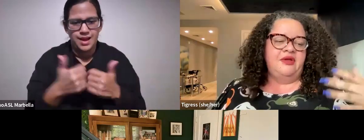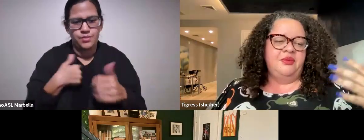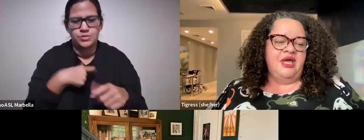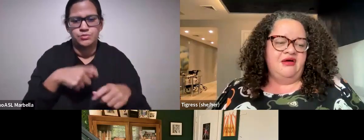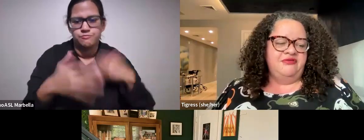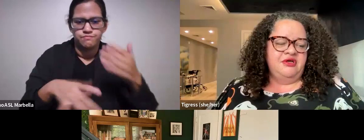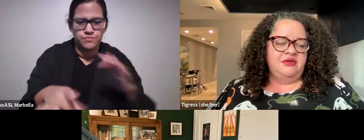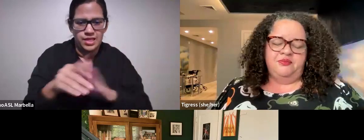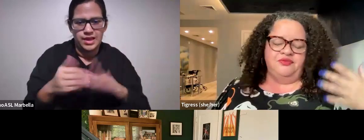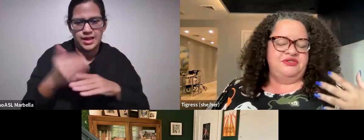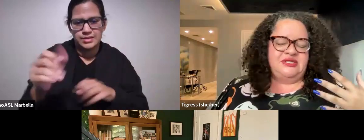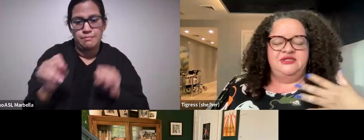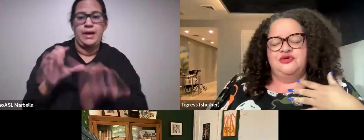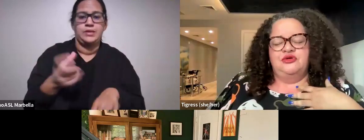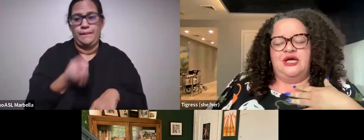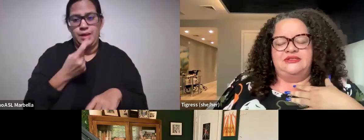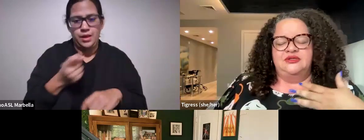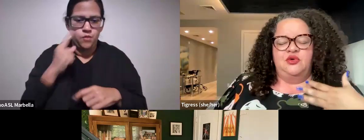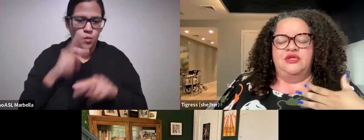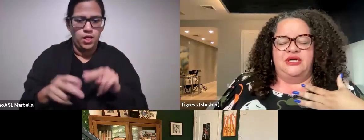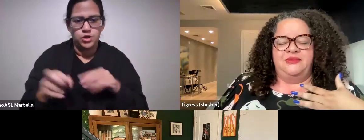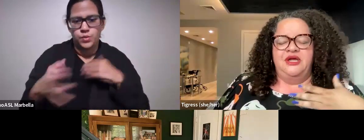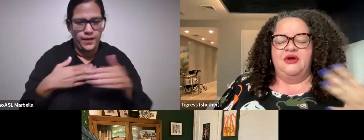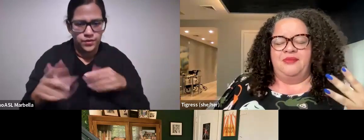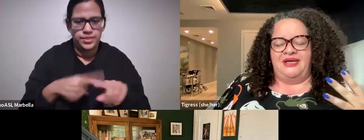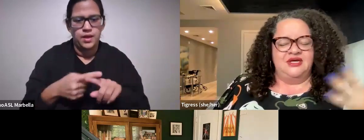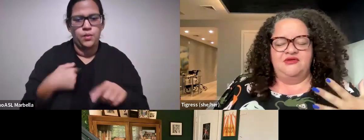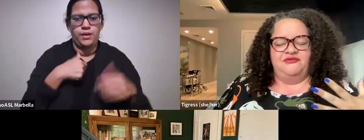And then we have just the internalized or the inherent bias of